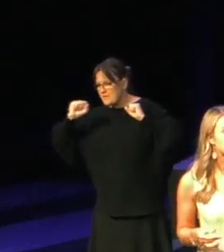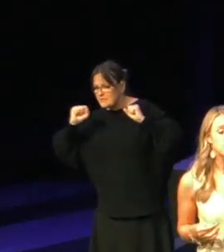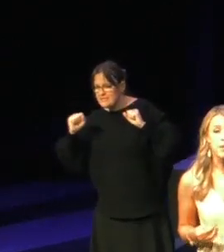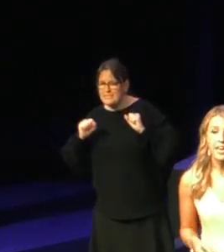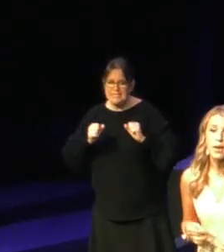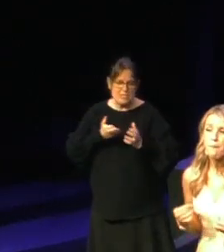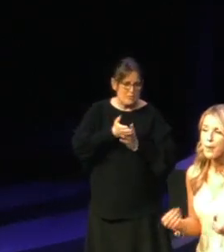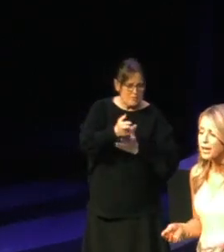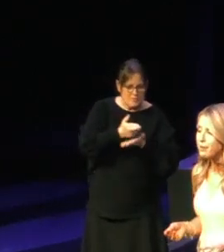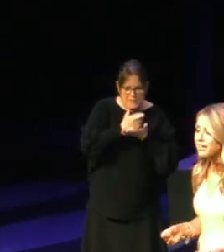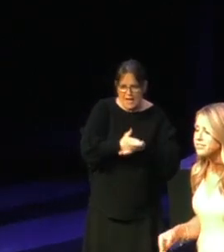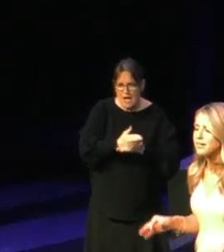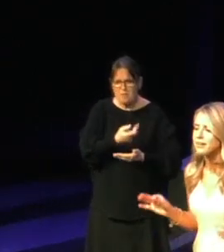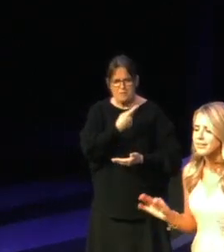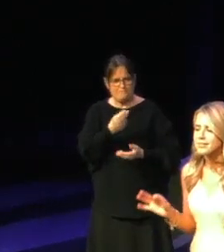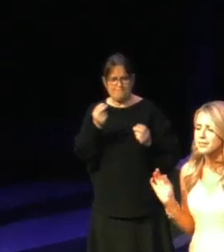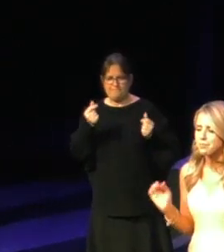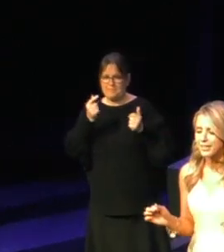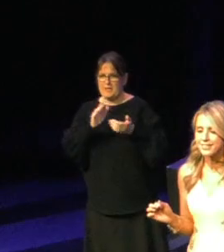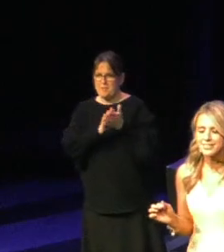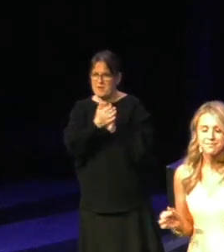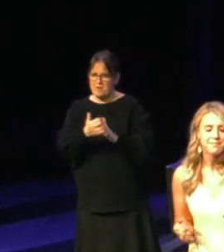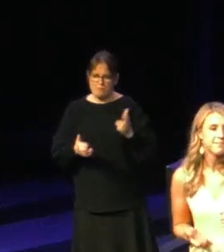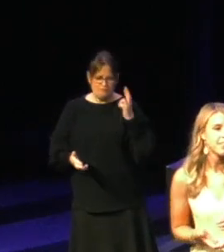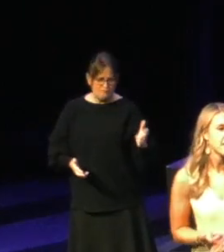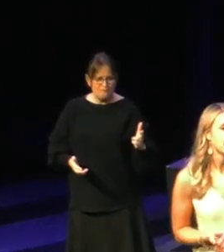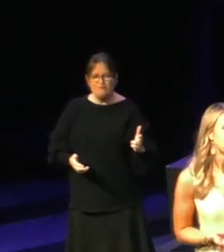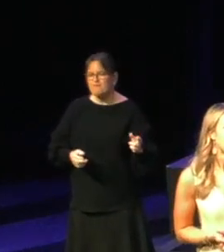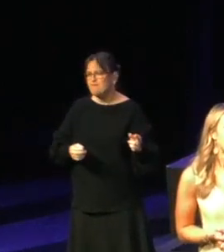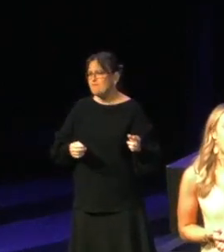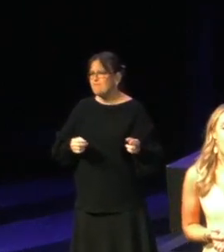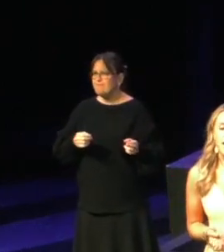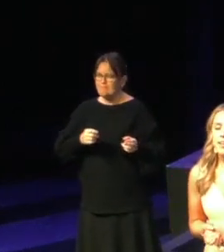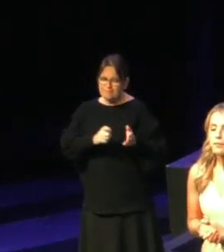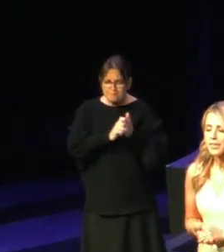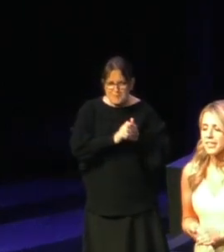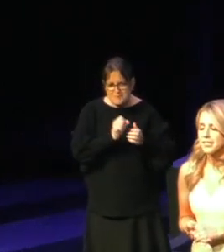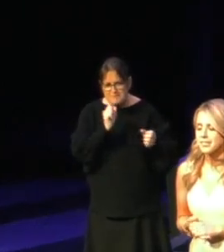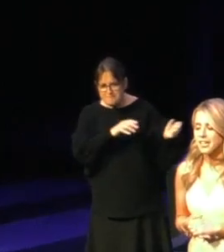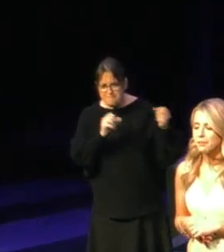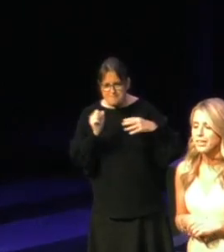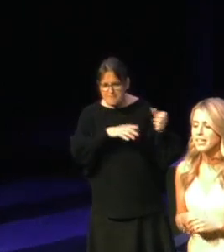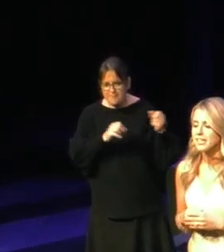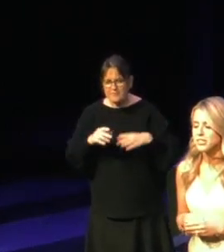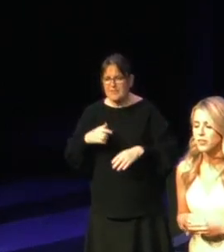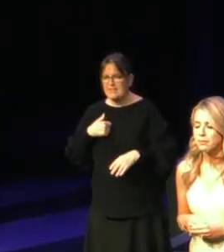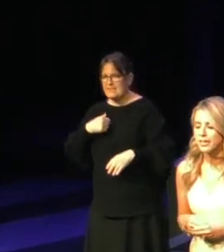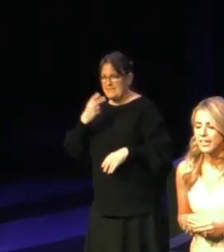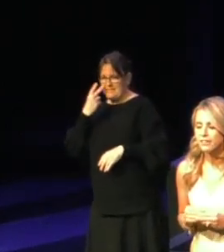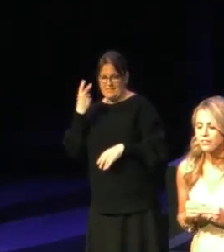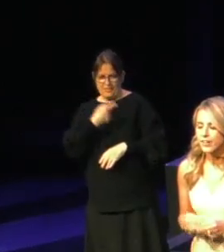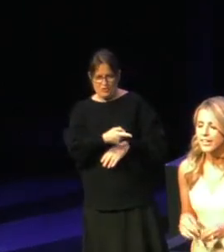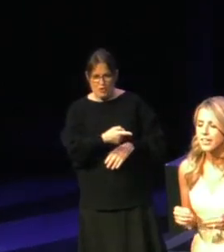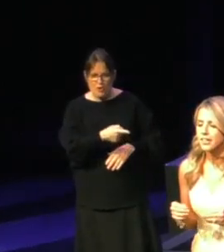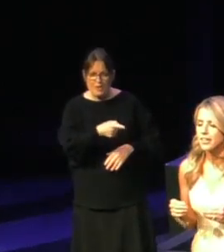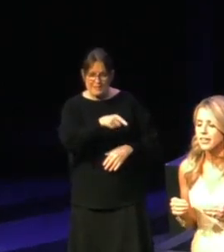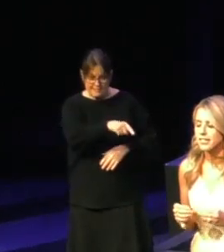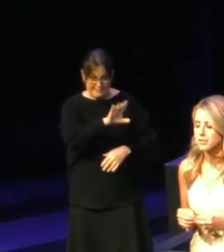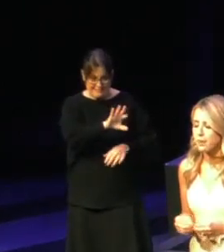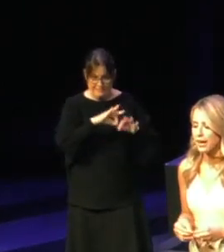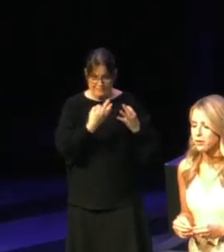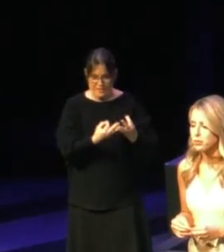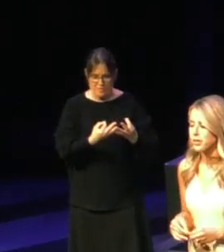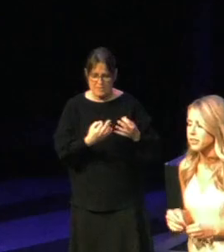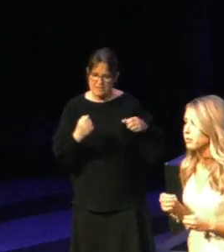we quickly became pen pals and instant buddies. I witnessed Tommy and his family fight this battle